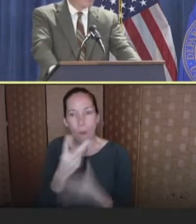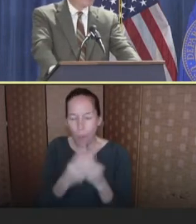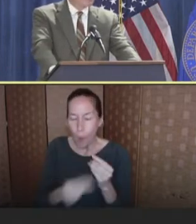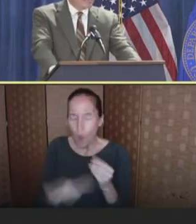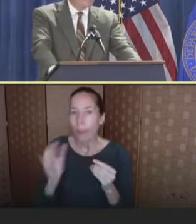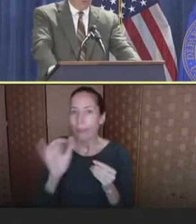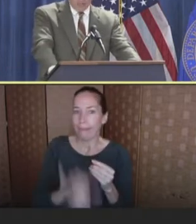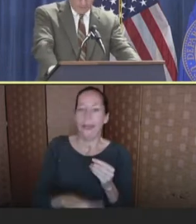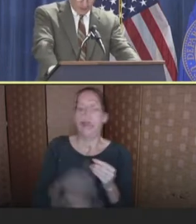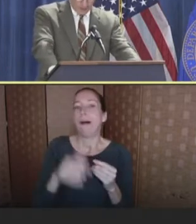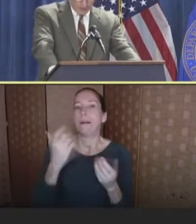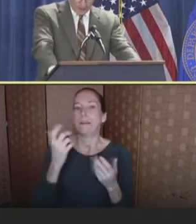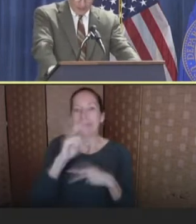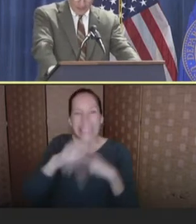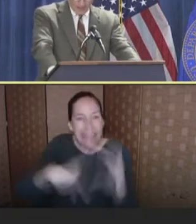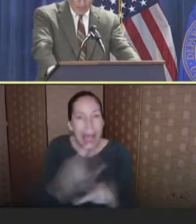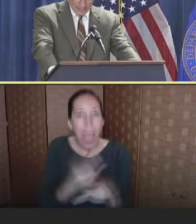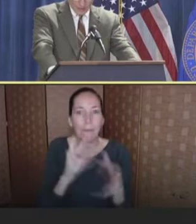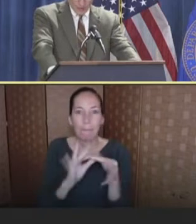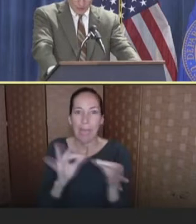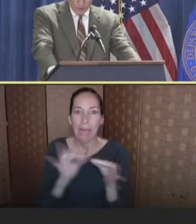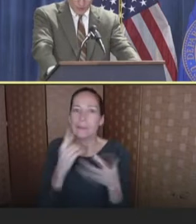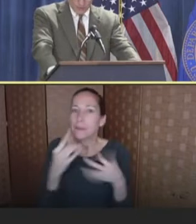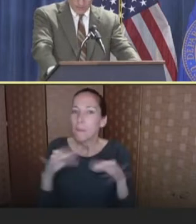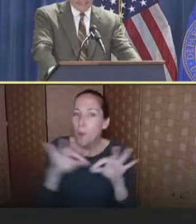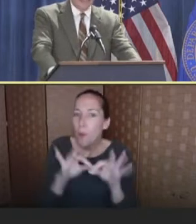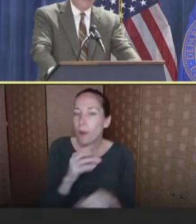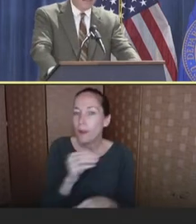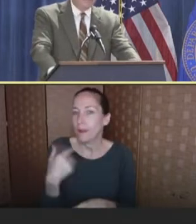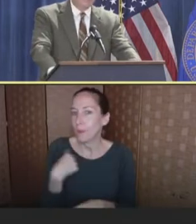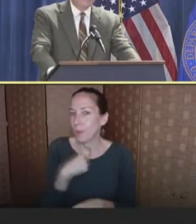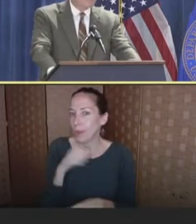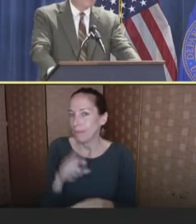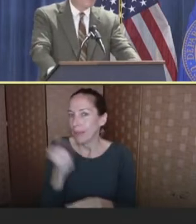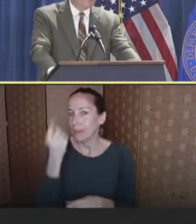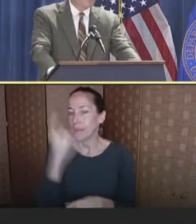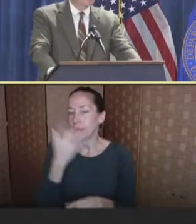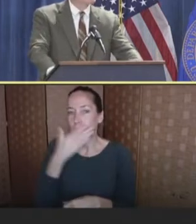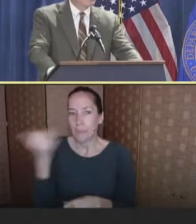a need for us to better understand the major sources of anti-vaccine disinformation and